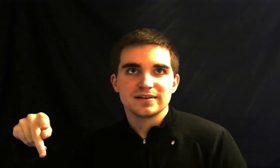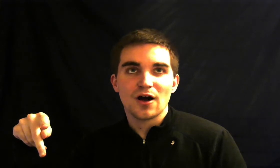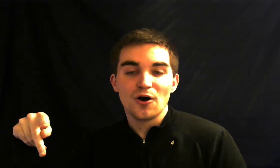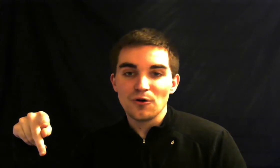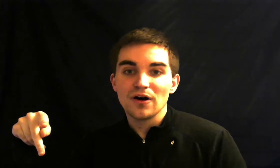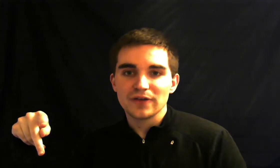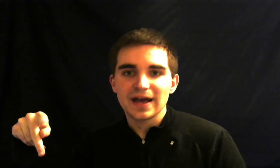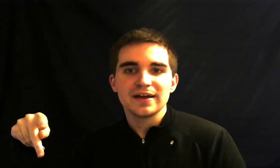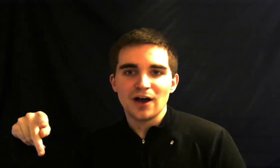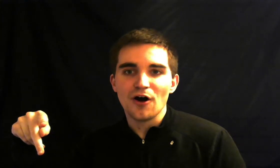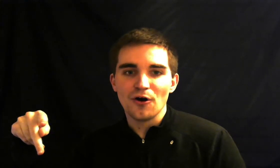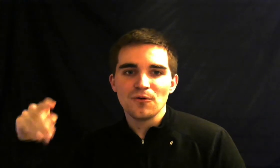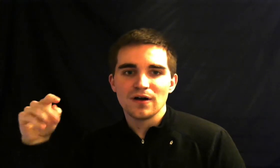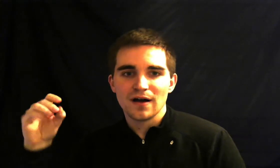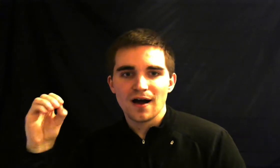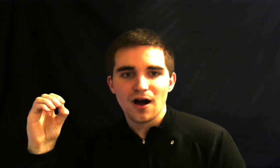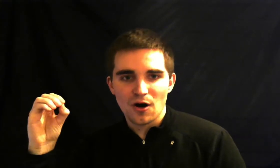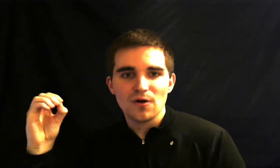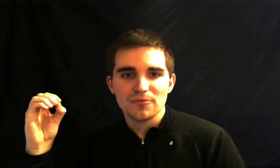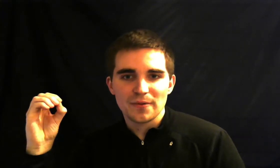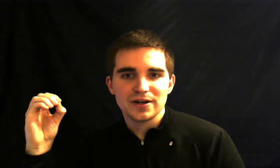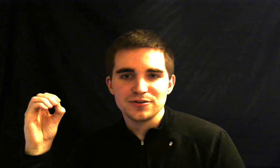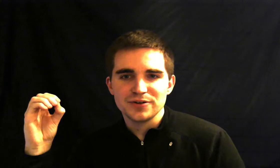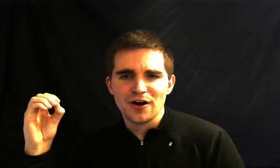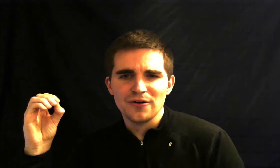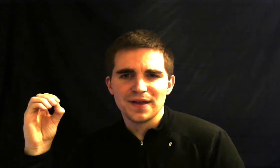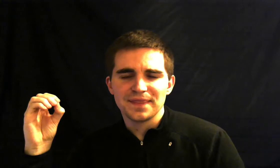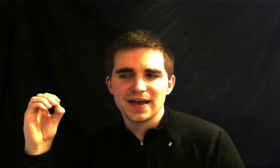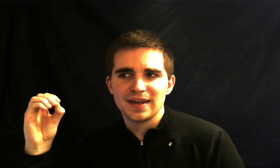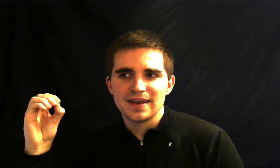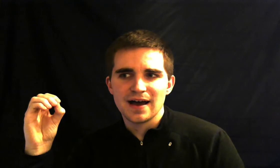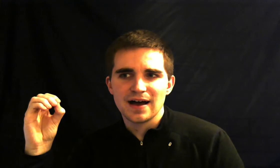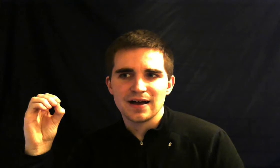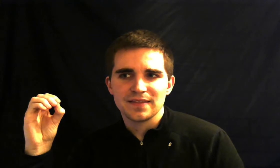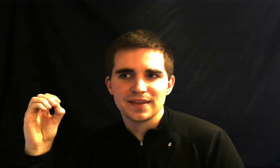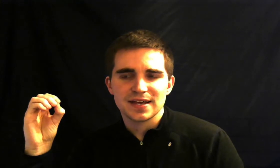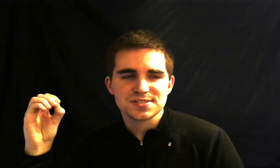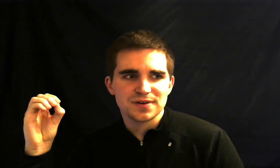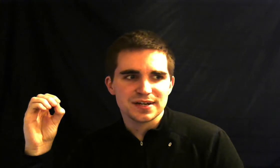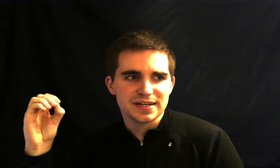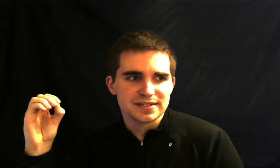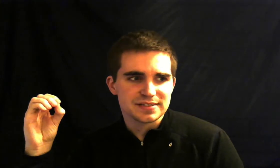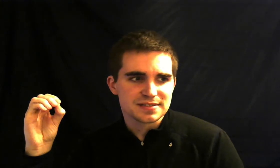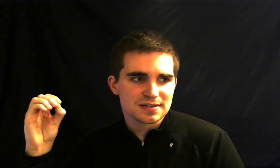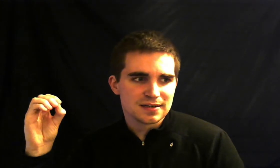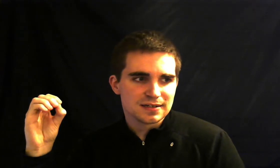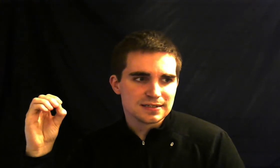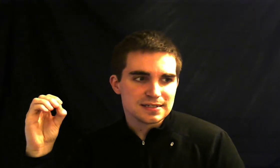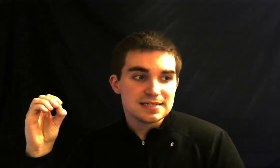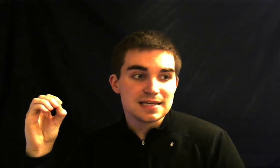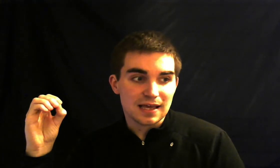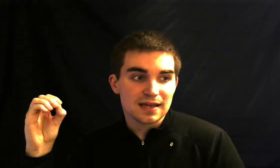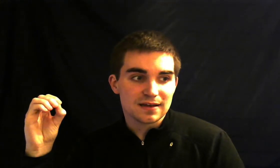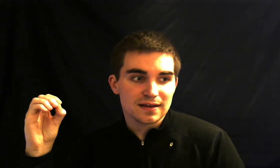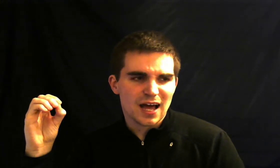okay o o o and then the next one is T how